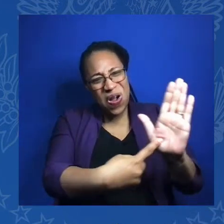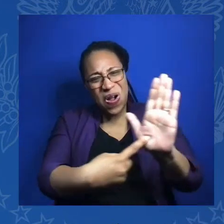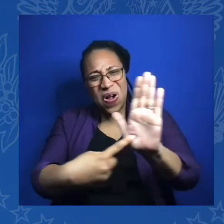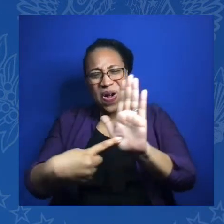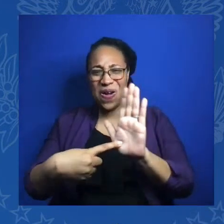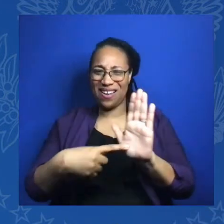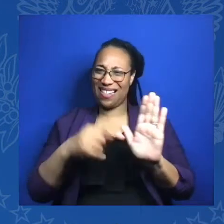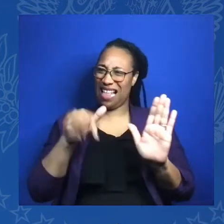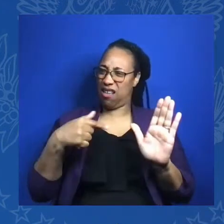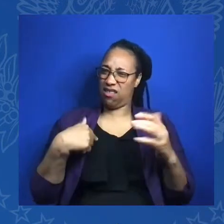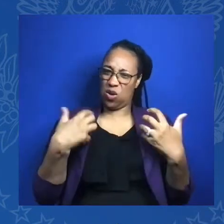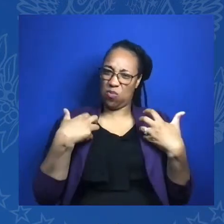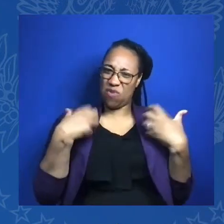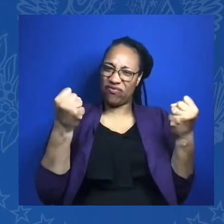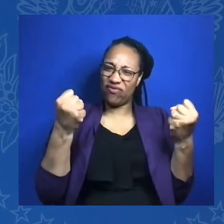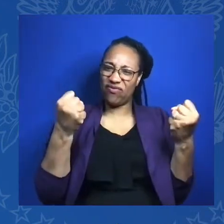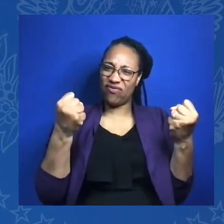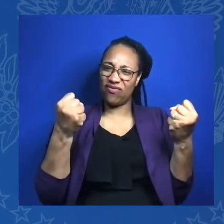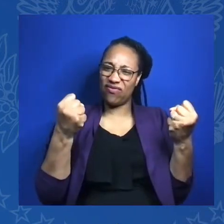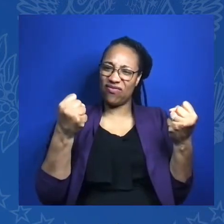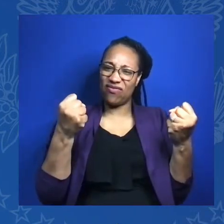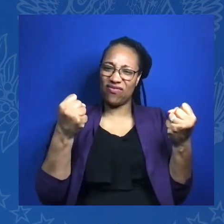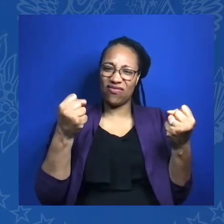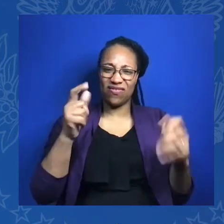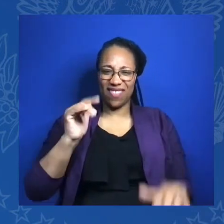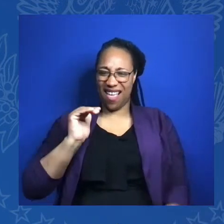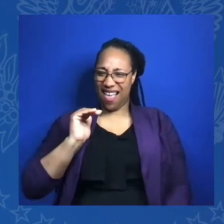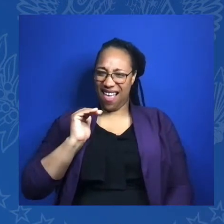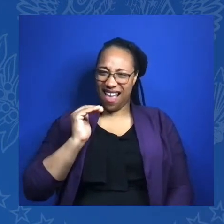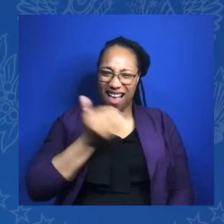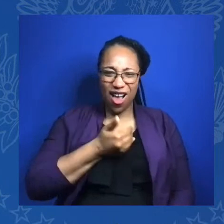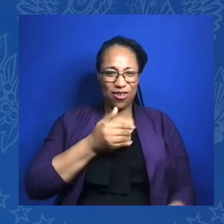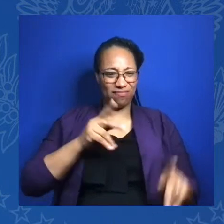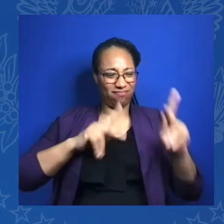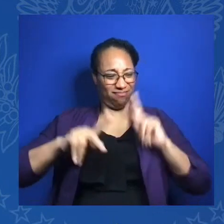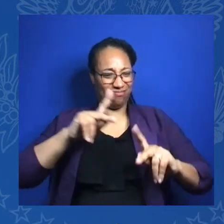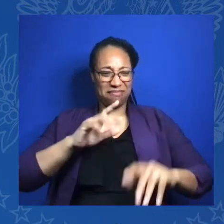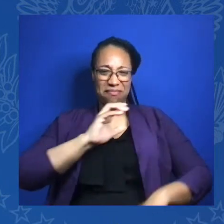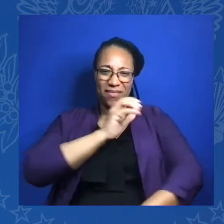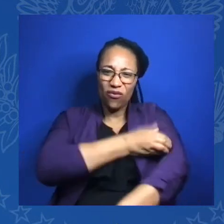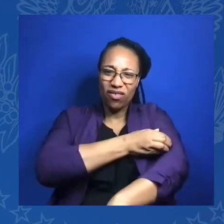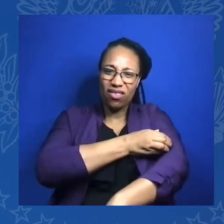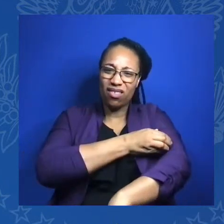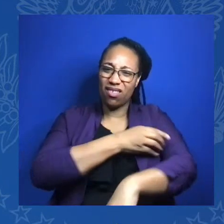but by the power of our example. Folks, I know a lot has changed in the press.